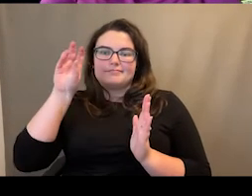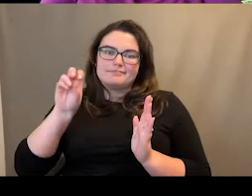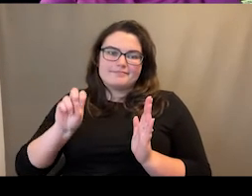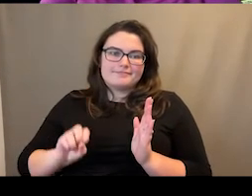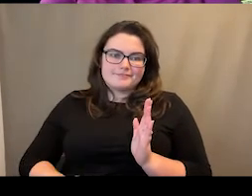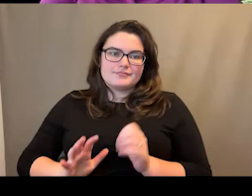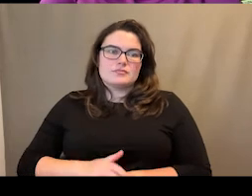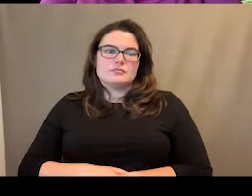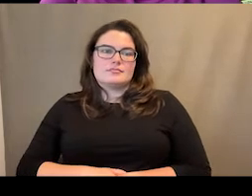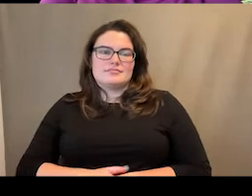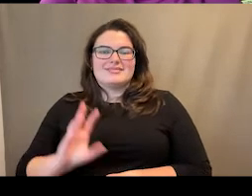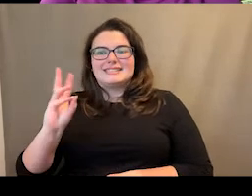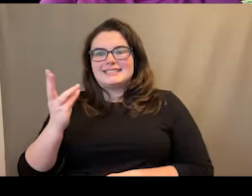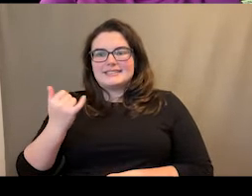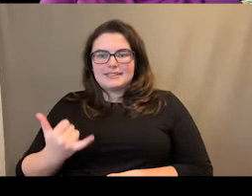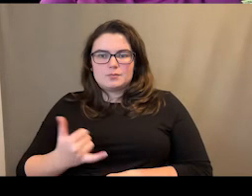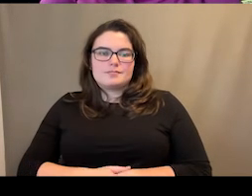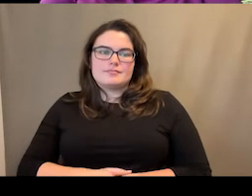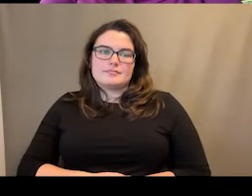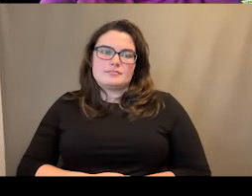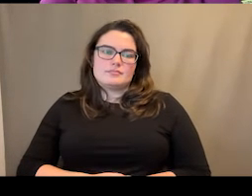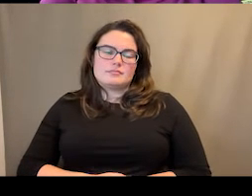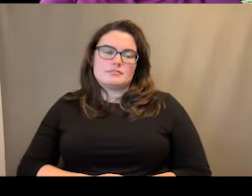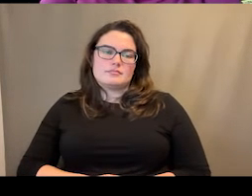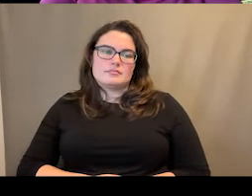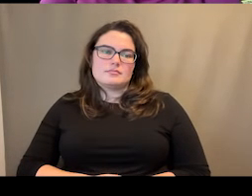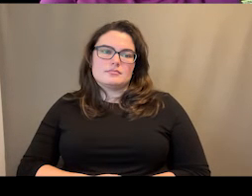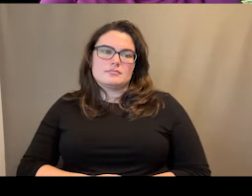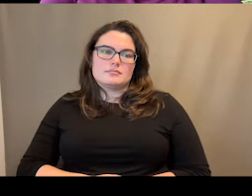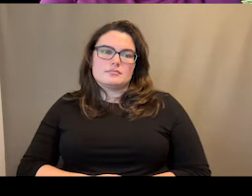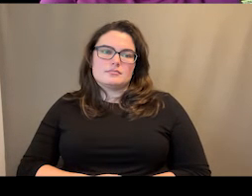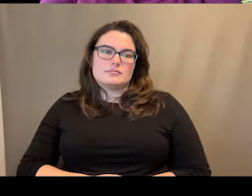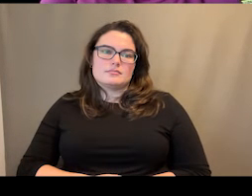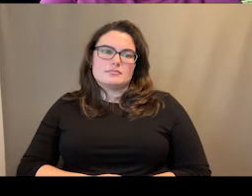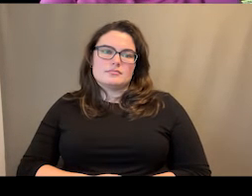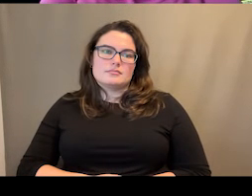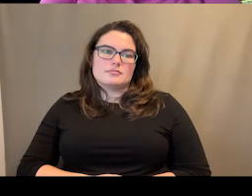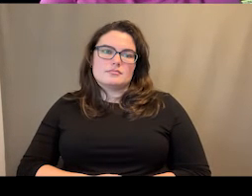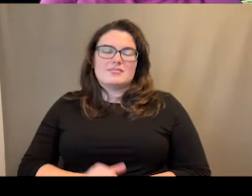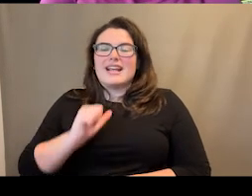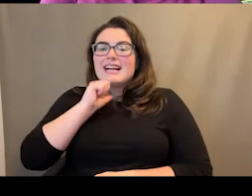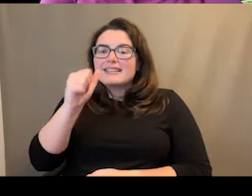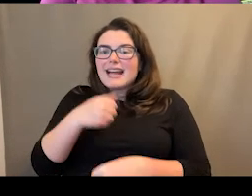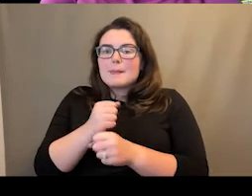failure to establish feasibility, not tailoring your proposal to the appropriate audience.